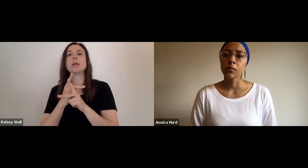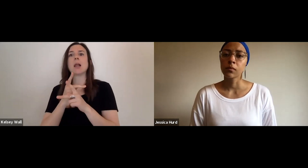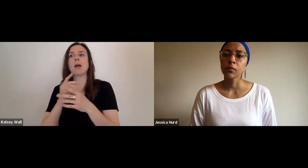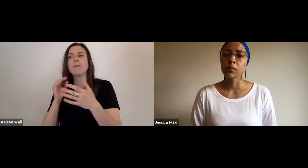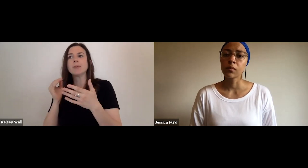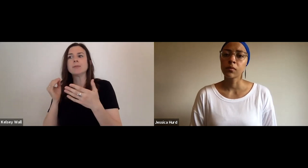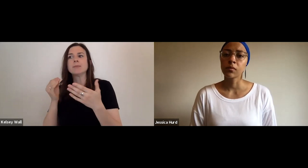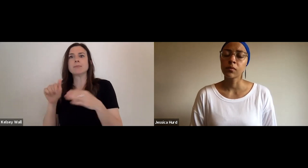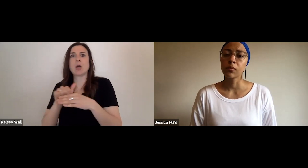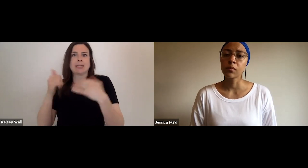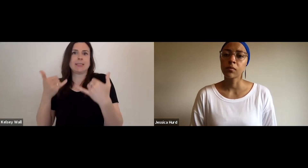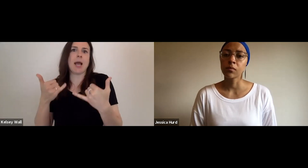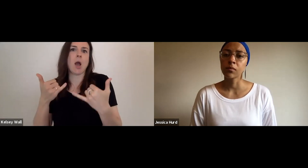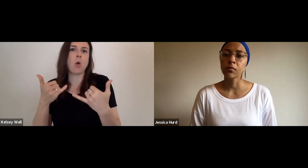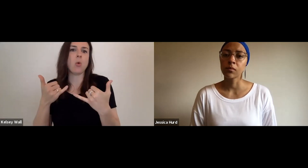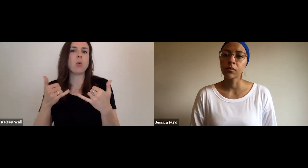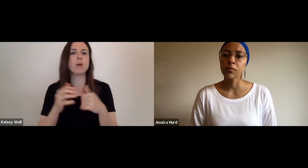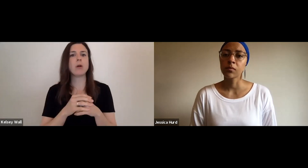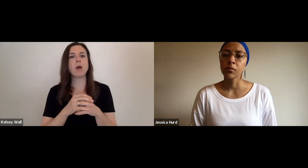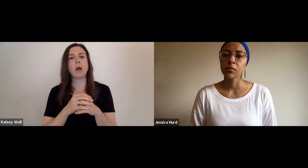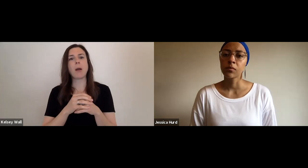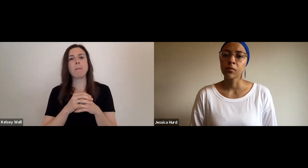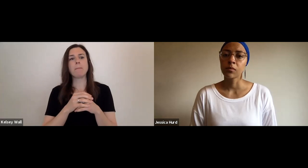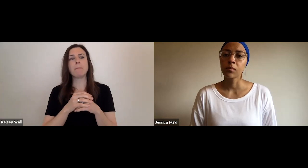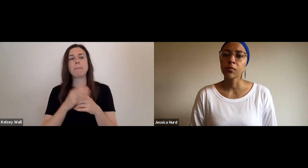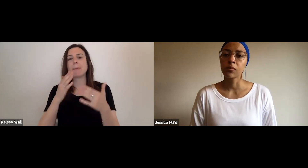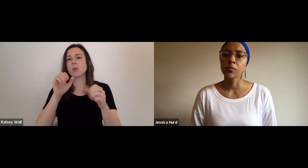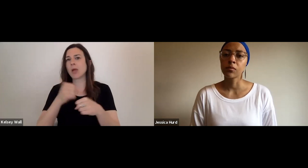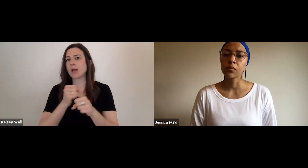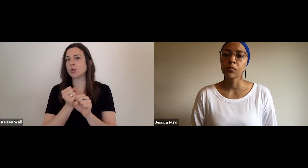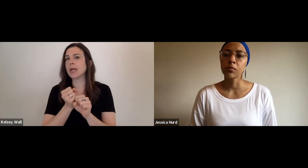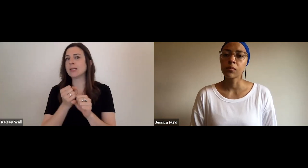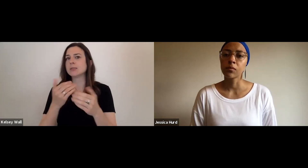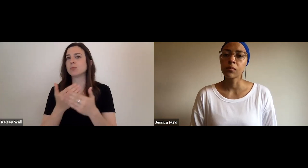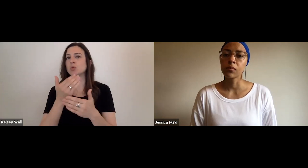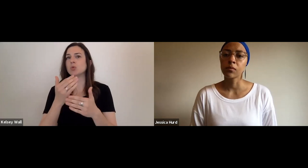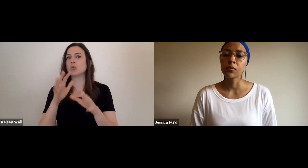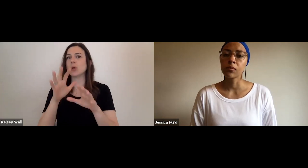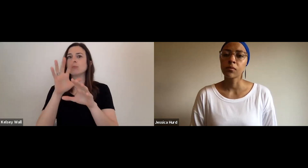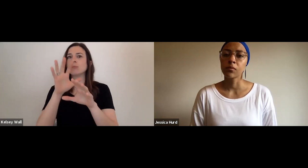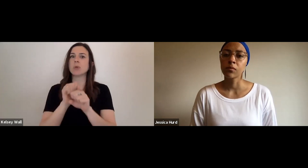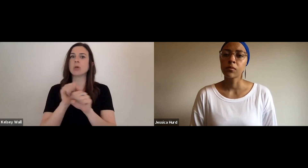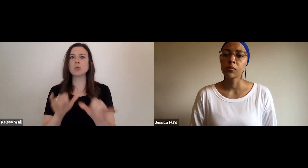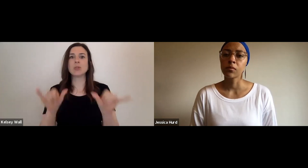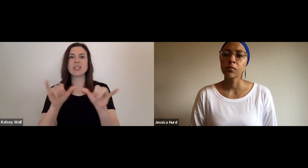So, you have to try and look at what you did before. Borrow and take what you can from what you did before and apply it to today.